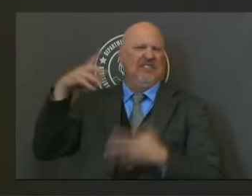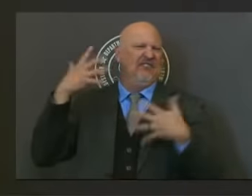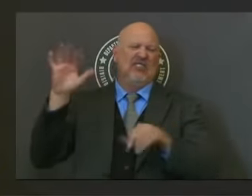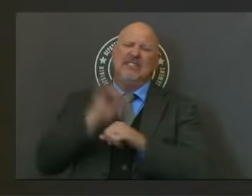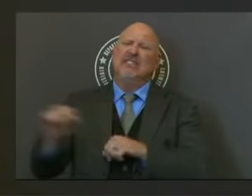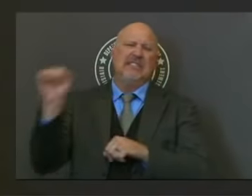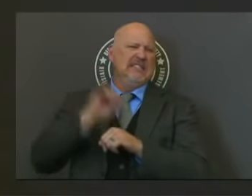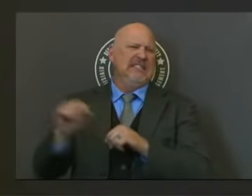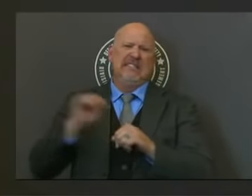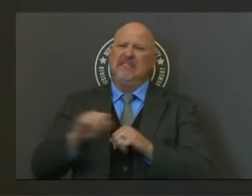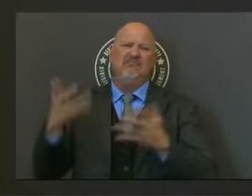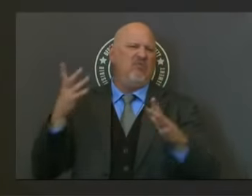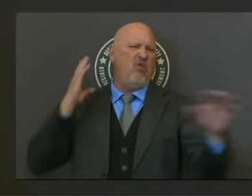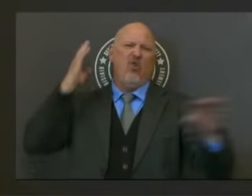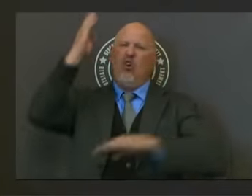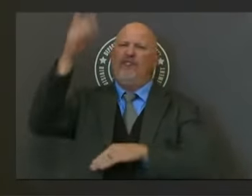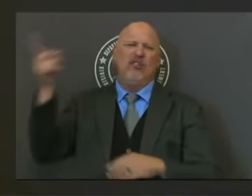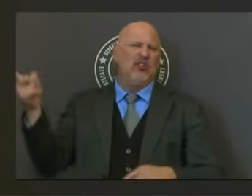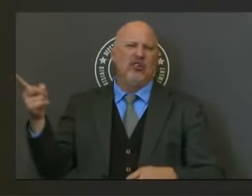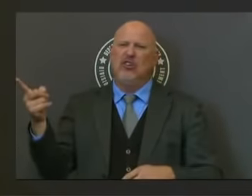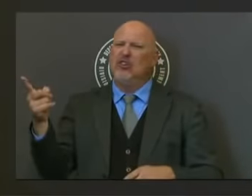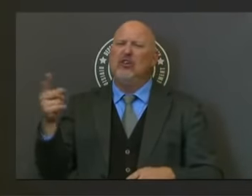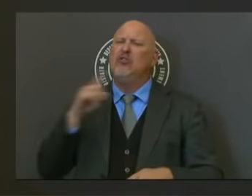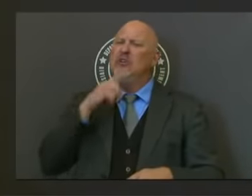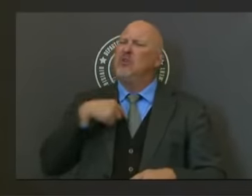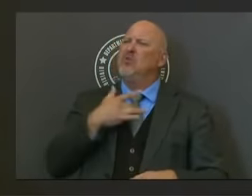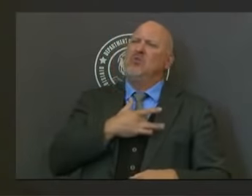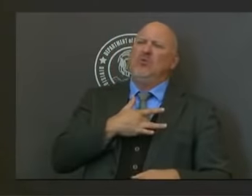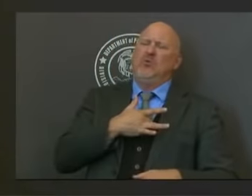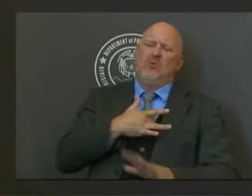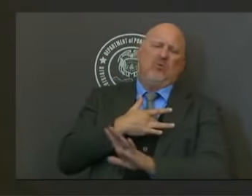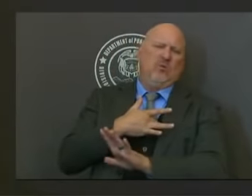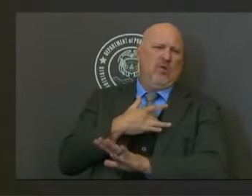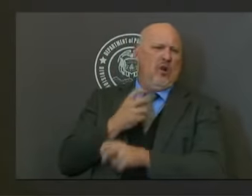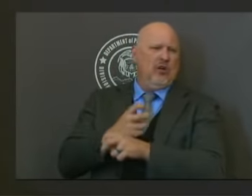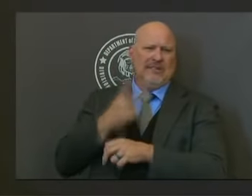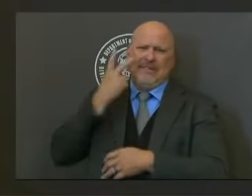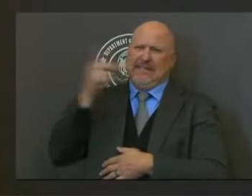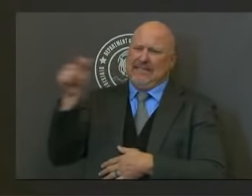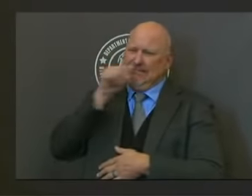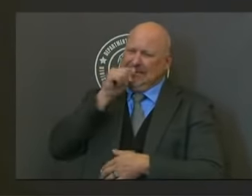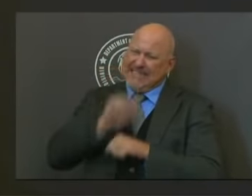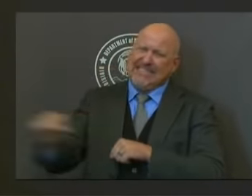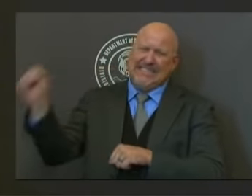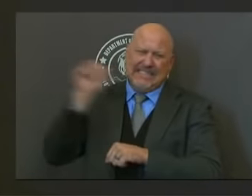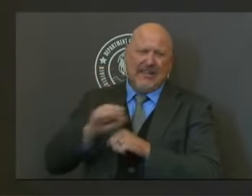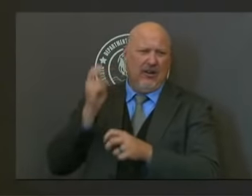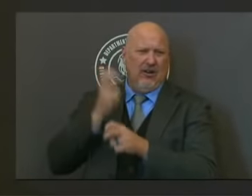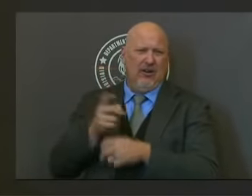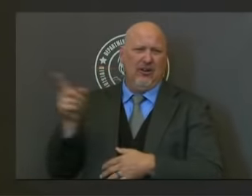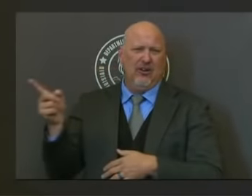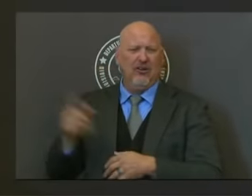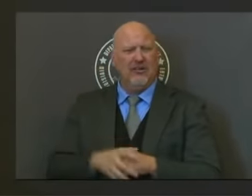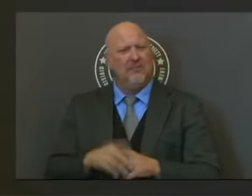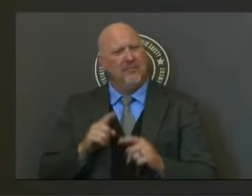Melissa is says happen it's a real situation we've got to avoid